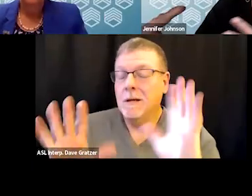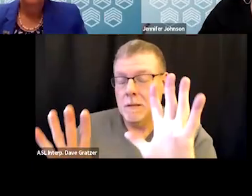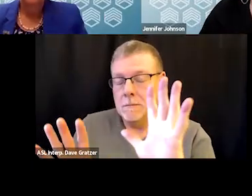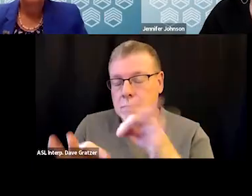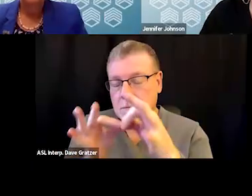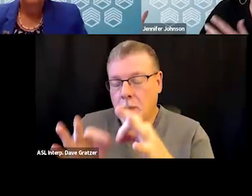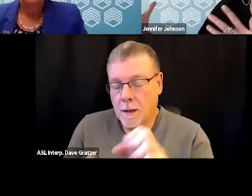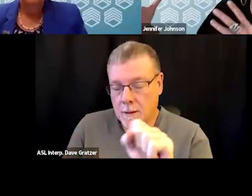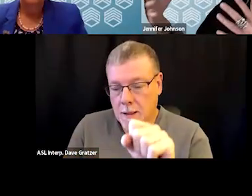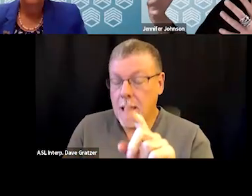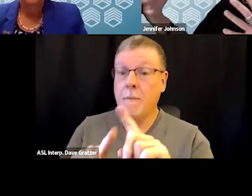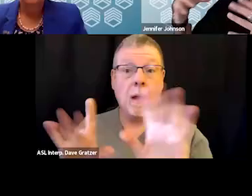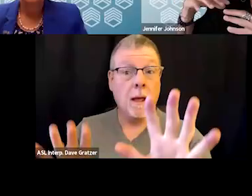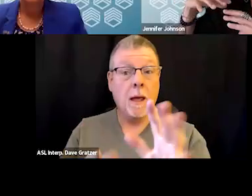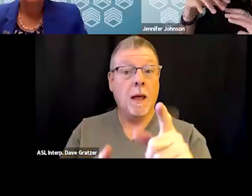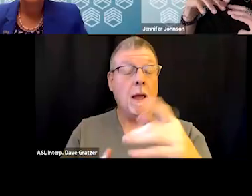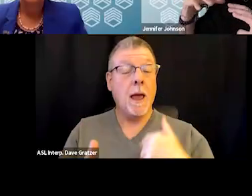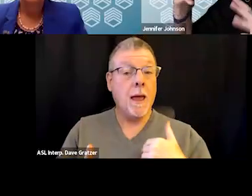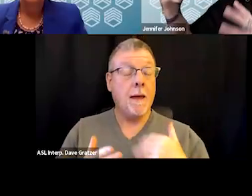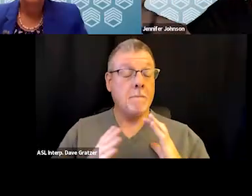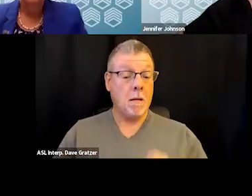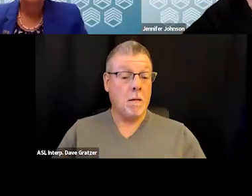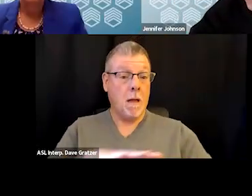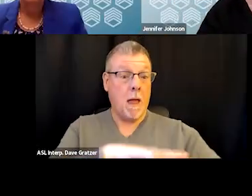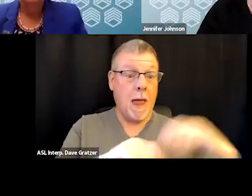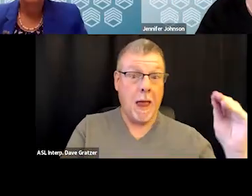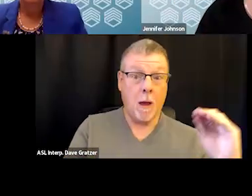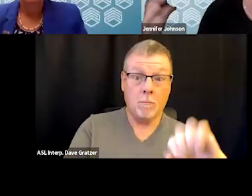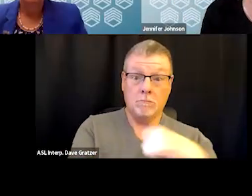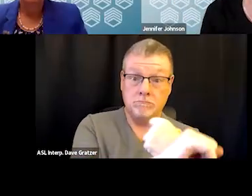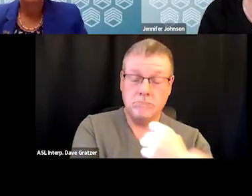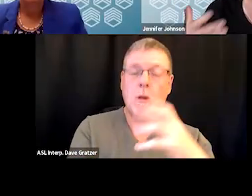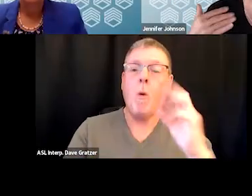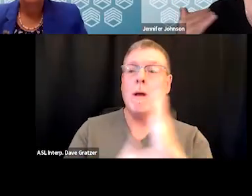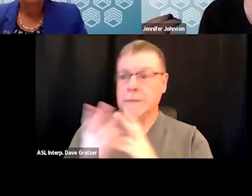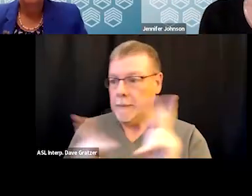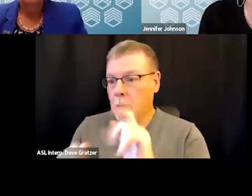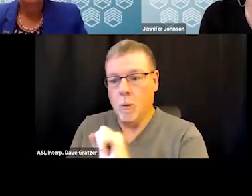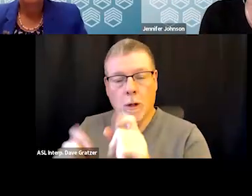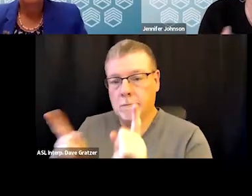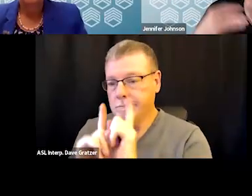But you may have clients who are out of custody or you may have, um, people that you're working with in a civil context.